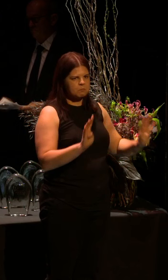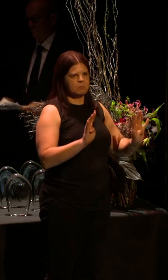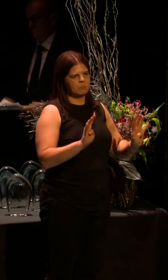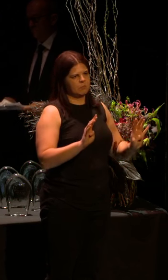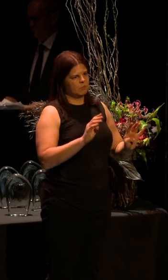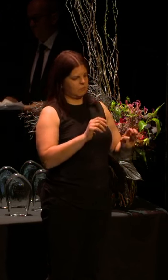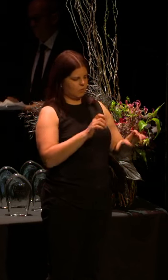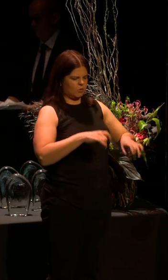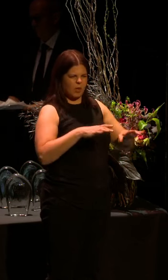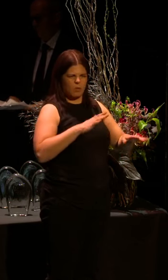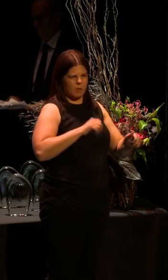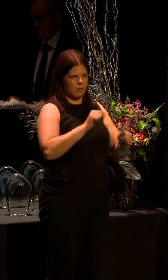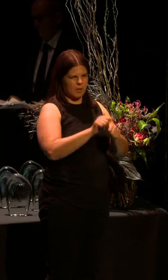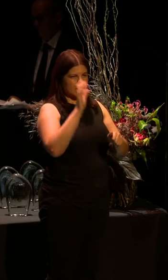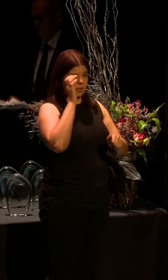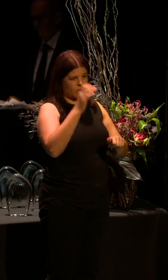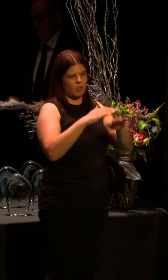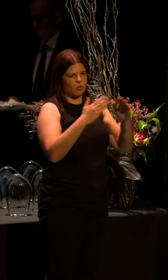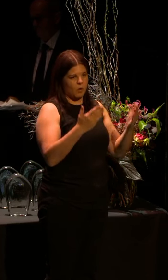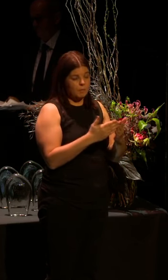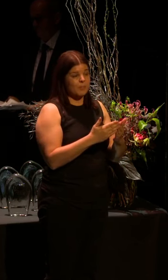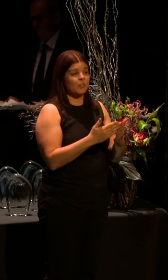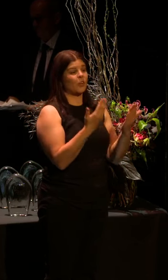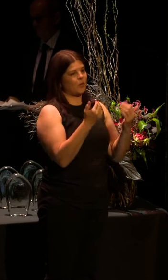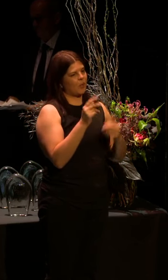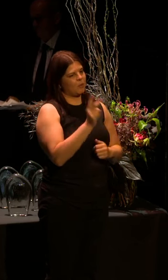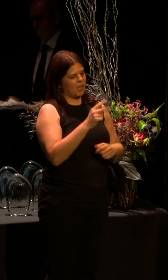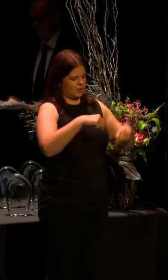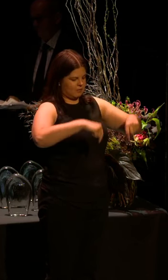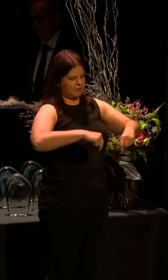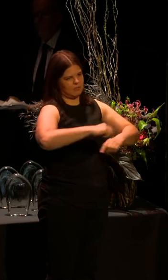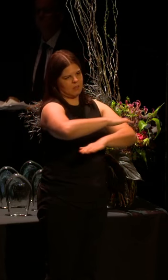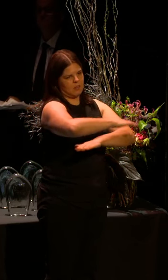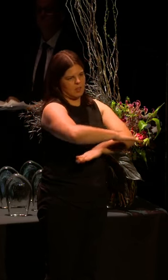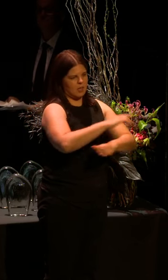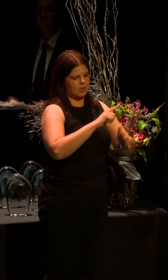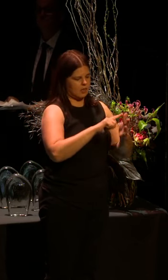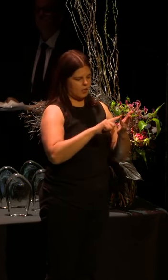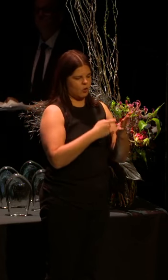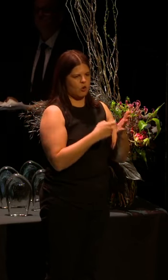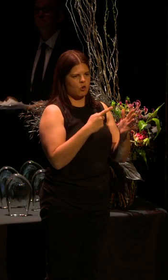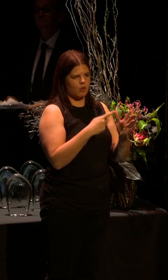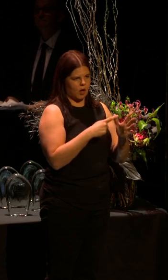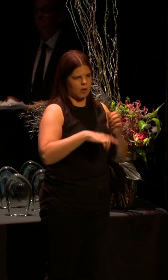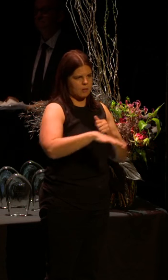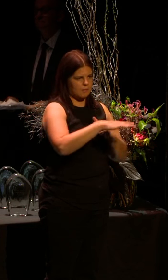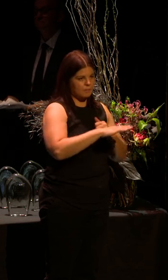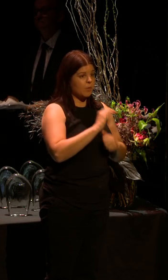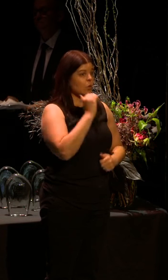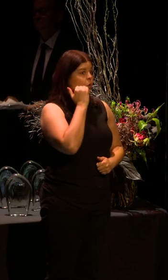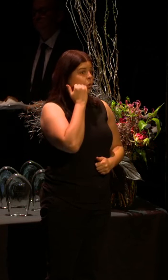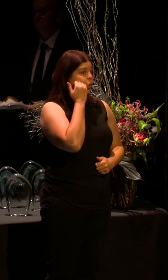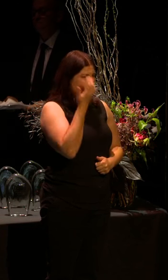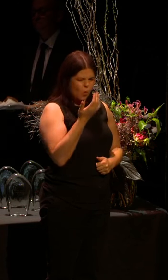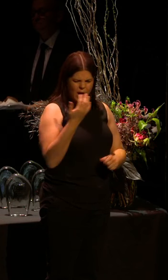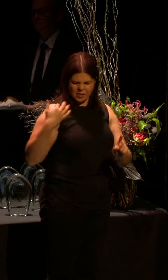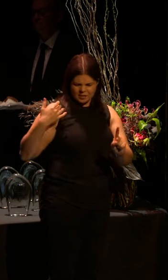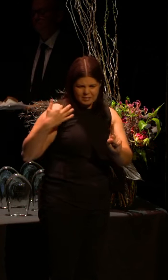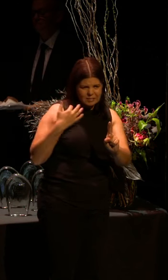So, once again, welcome to the land of the Eora nation. Always was, always will be, Aboriginal land.